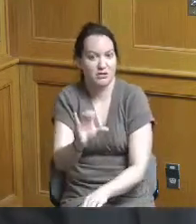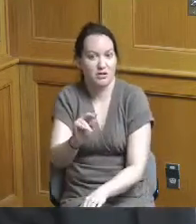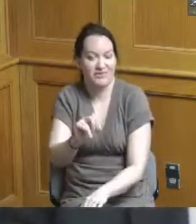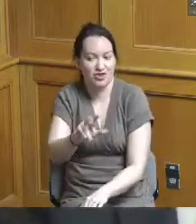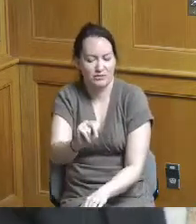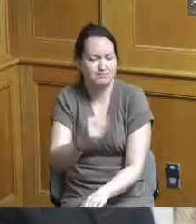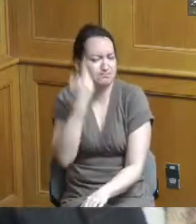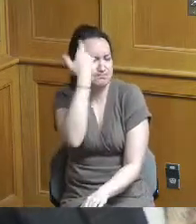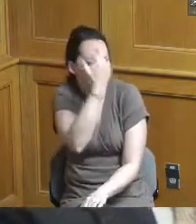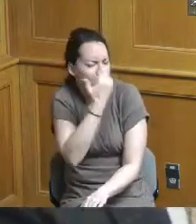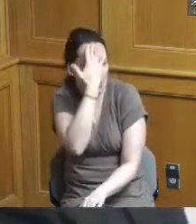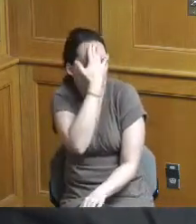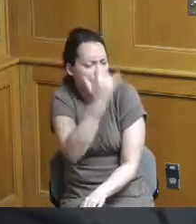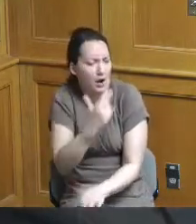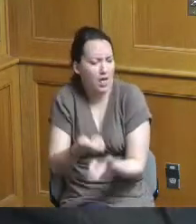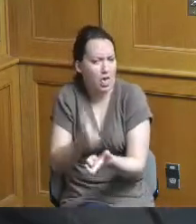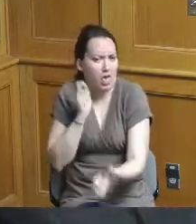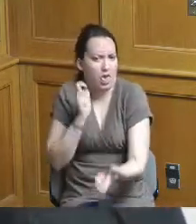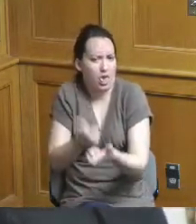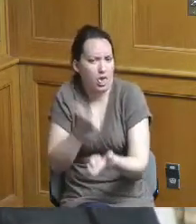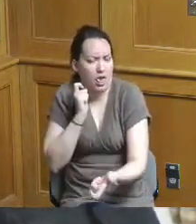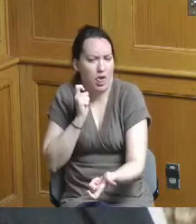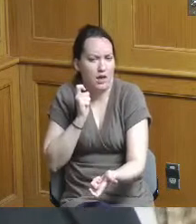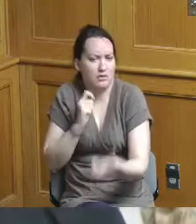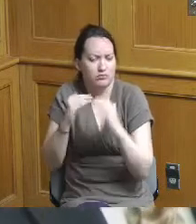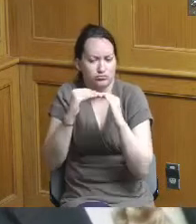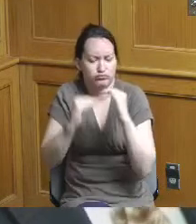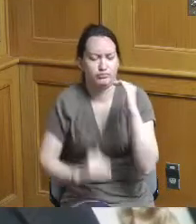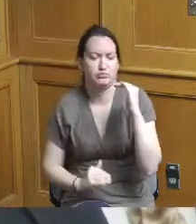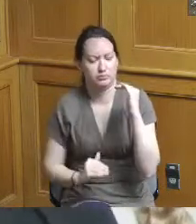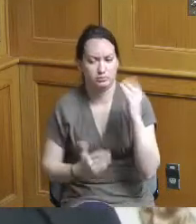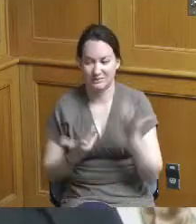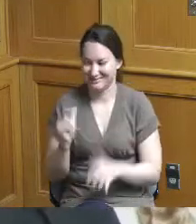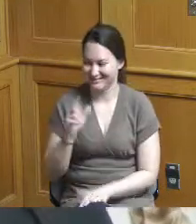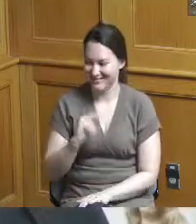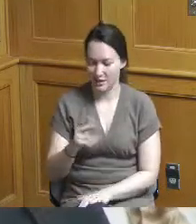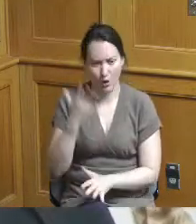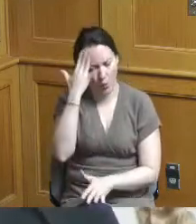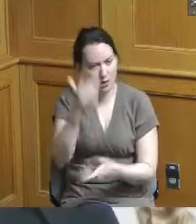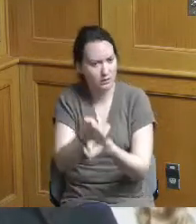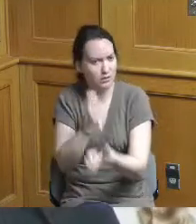of why we were behind we're behind in our markets that were behind in Cincinnati and so others are